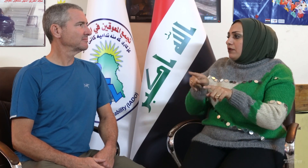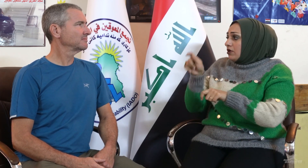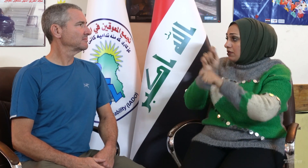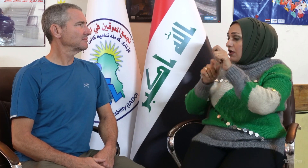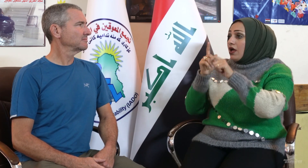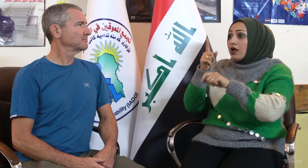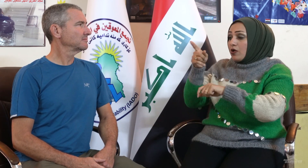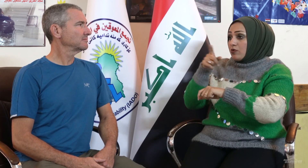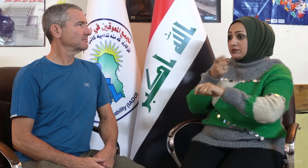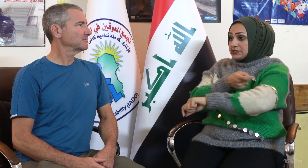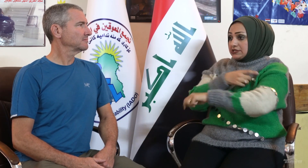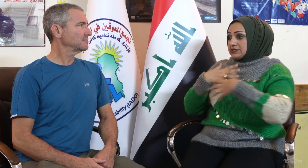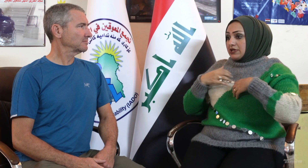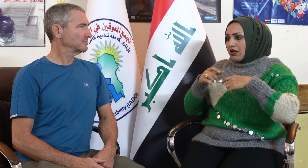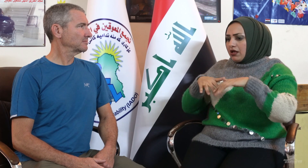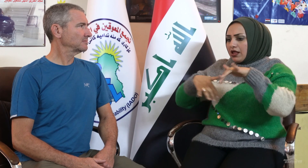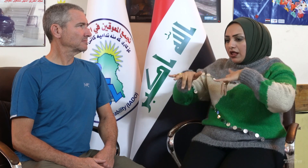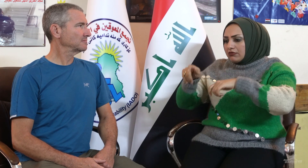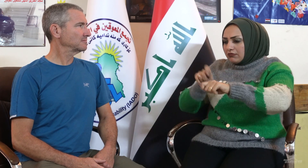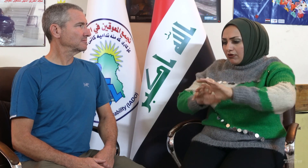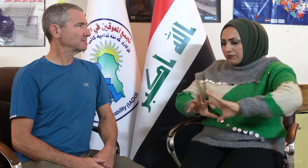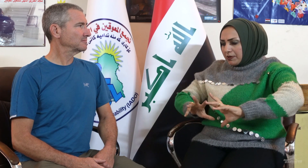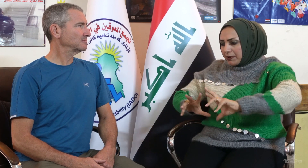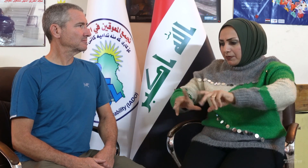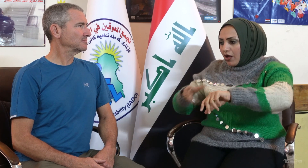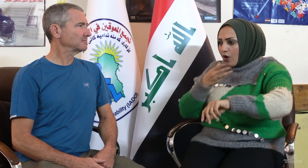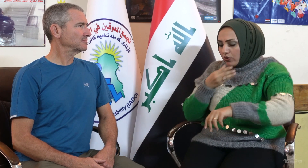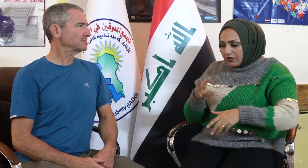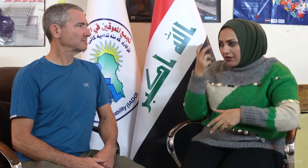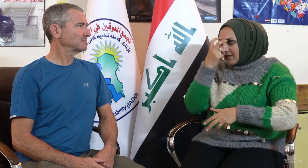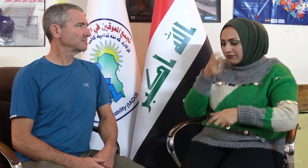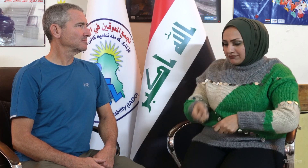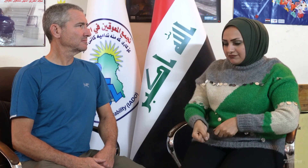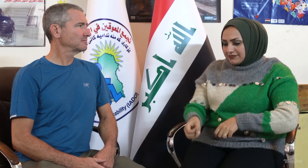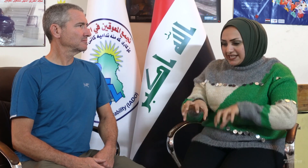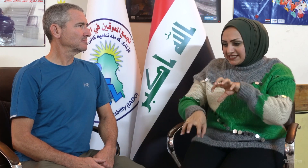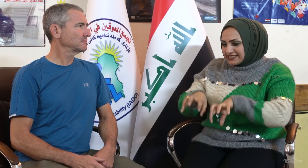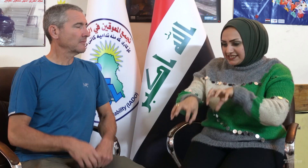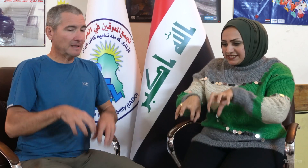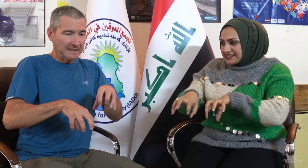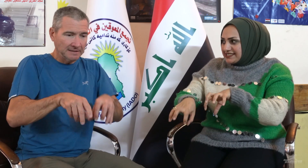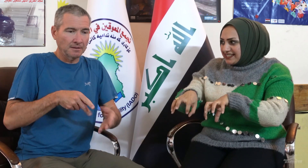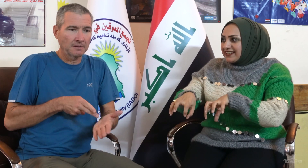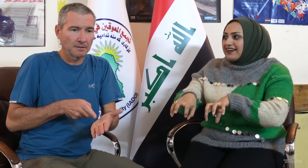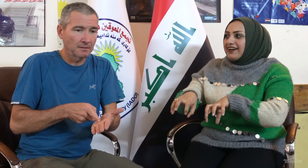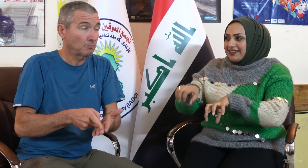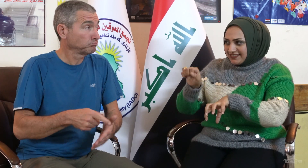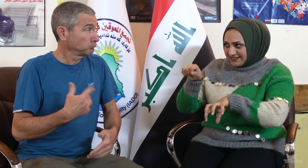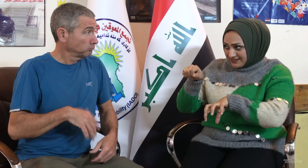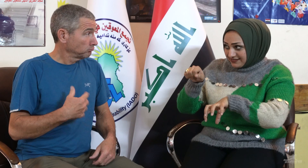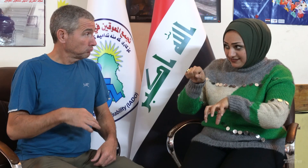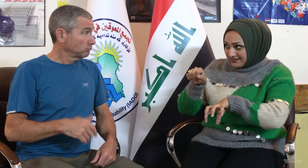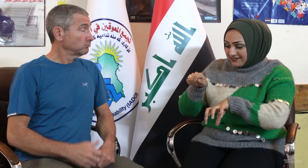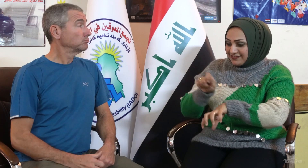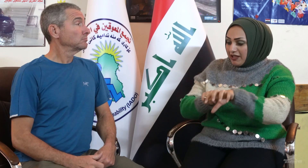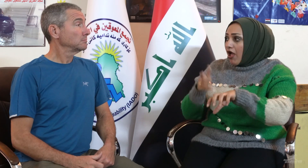There's proper accessibility for the blind such as the sidewalks. Accessibility features, wow.